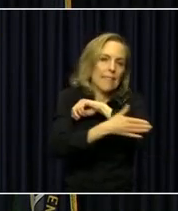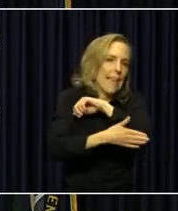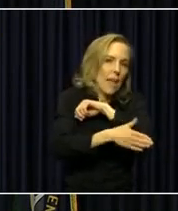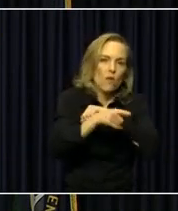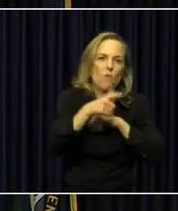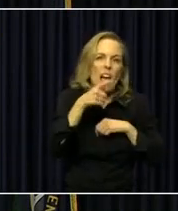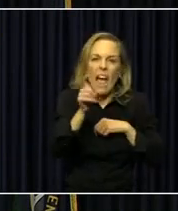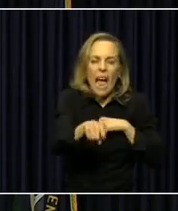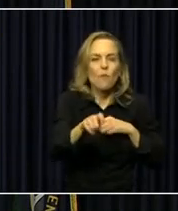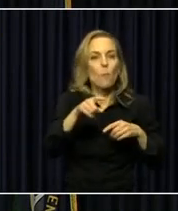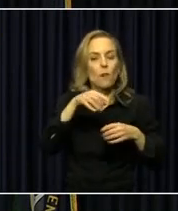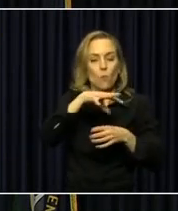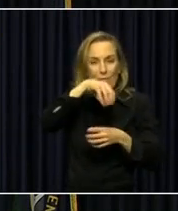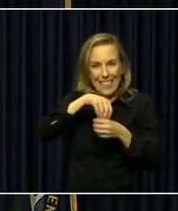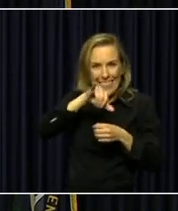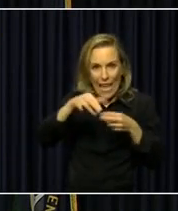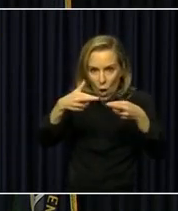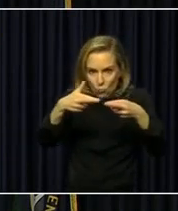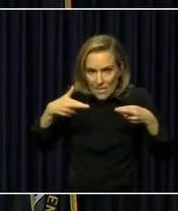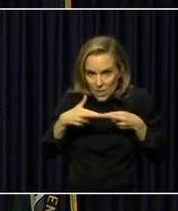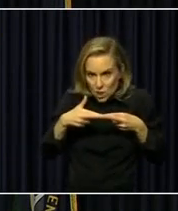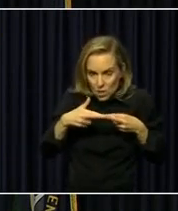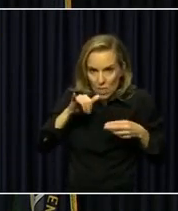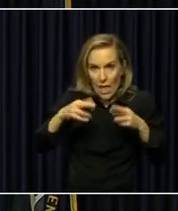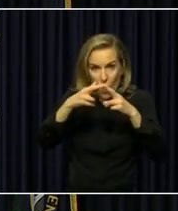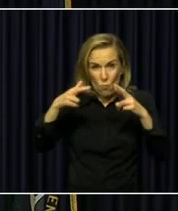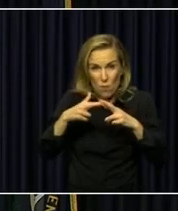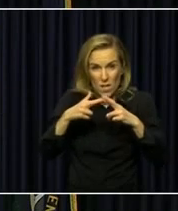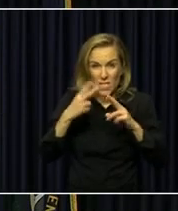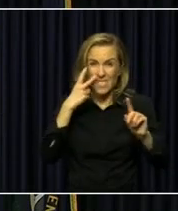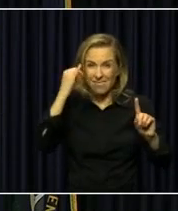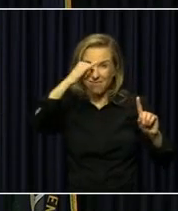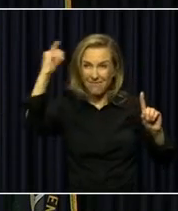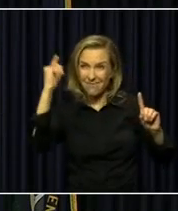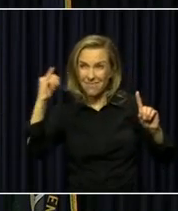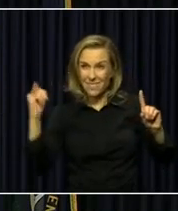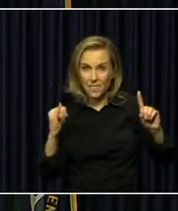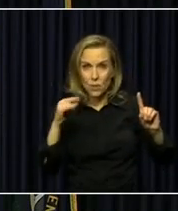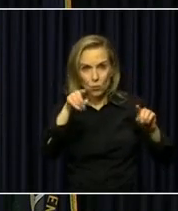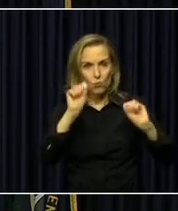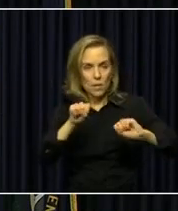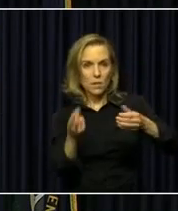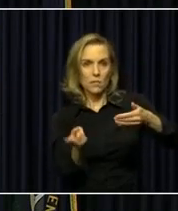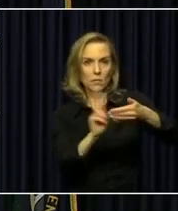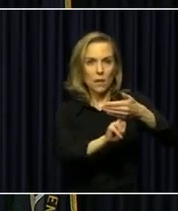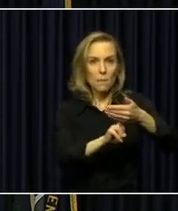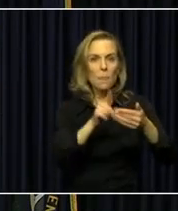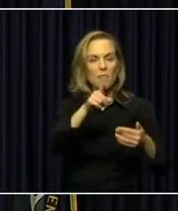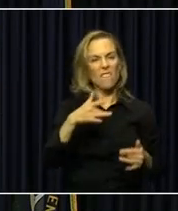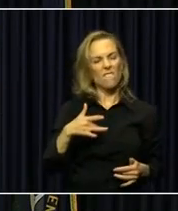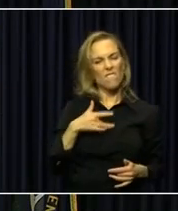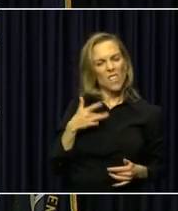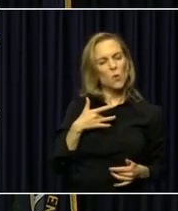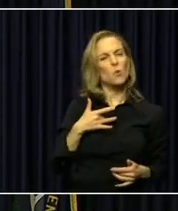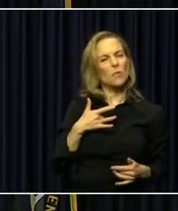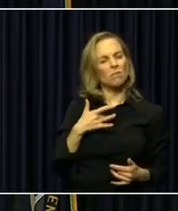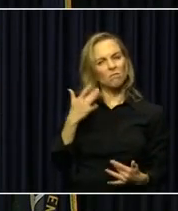TO OPEN THE STATE, AND THAT REOPENING IS GOING TO HAPPEN GRADUALLY AND WE'RE GOING TO